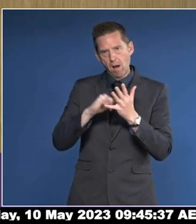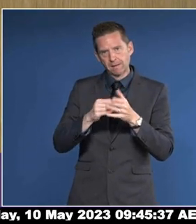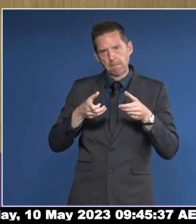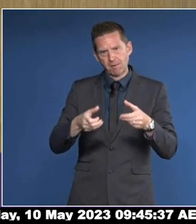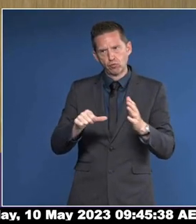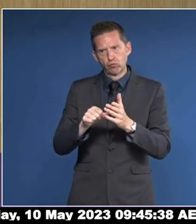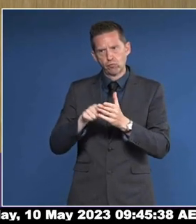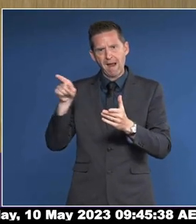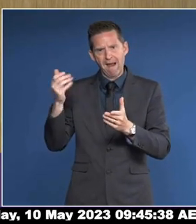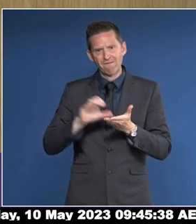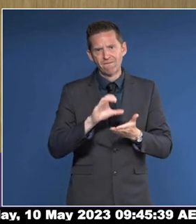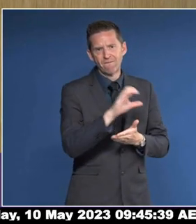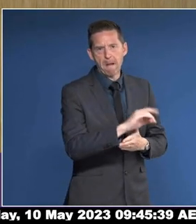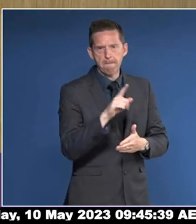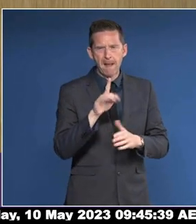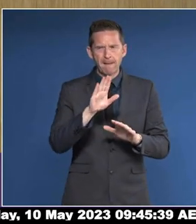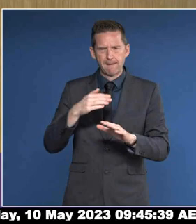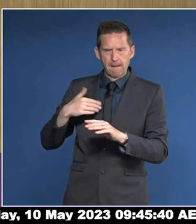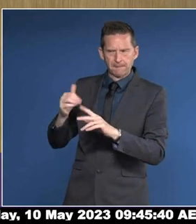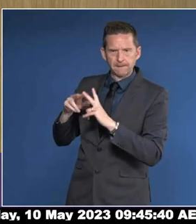would need to take that on notice. You didn't hear the evidence yesterday?